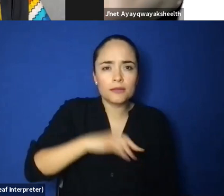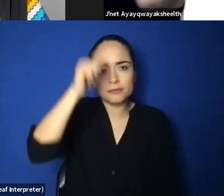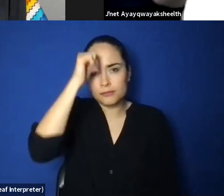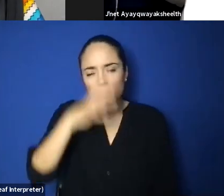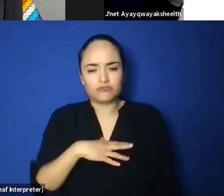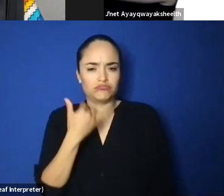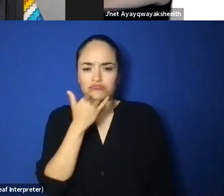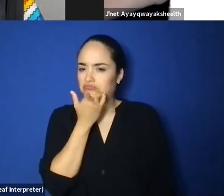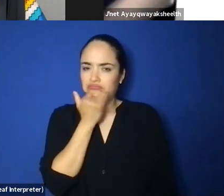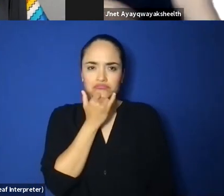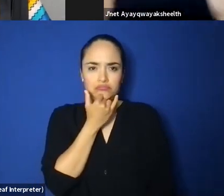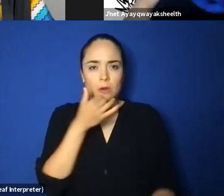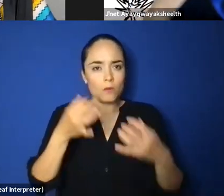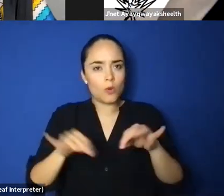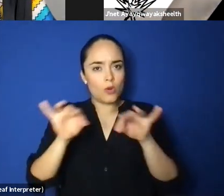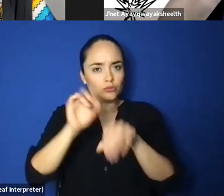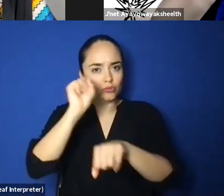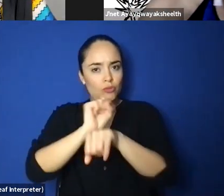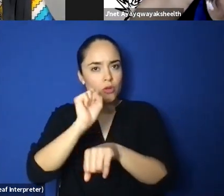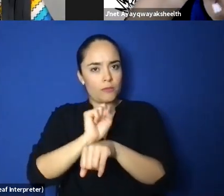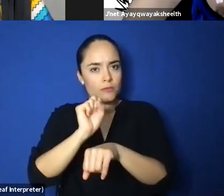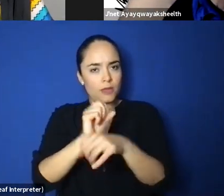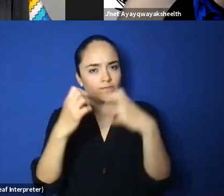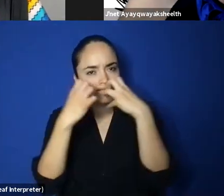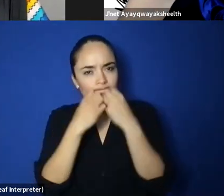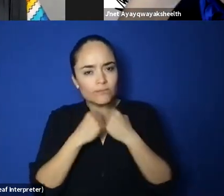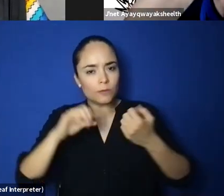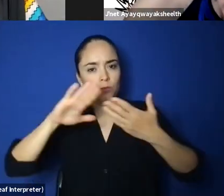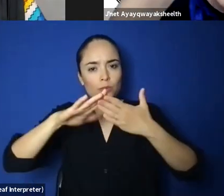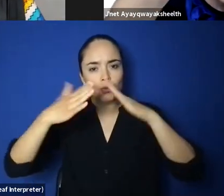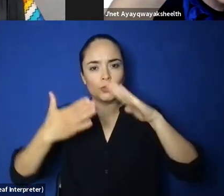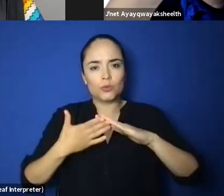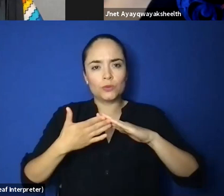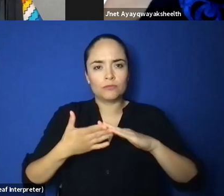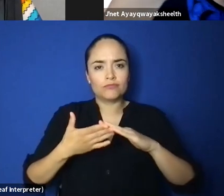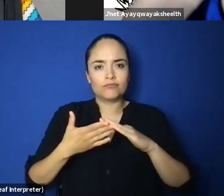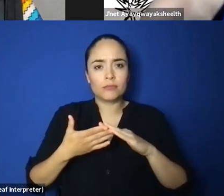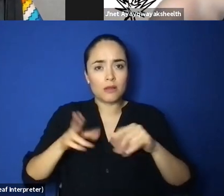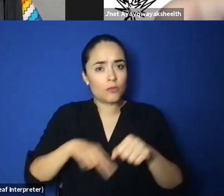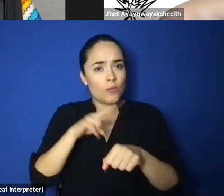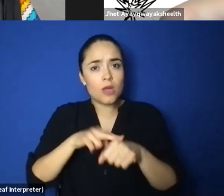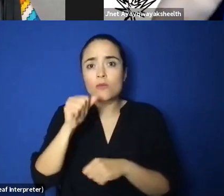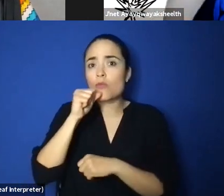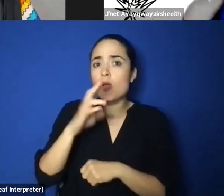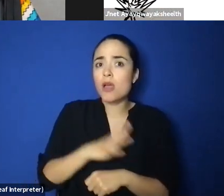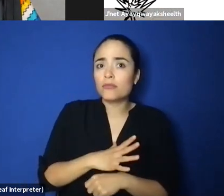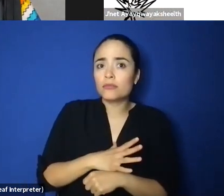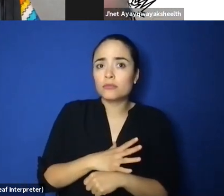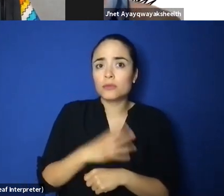community, of course a woman, or two spirit, or a girl can do that work. It's not just a man's job or